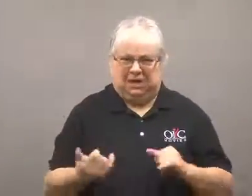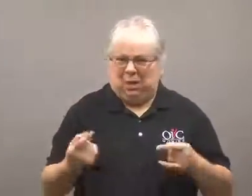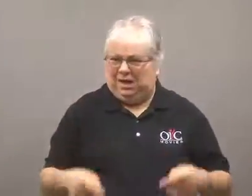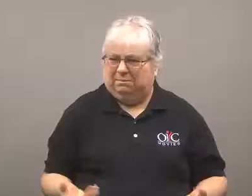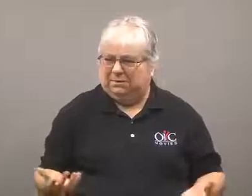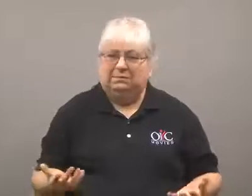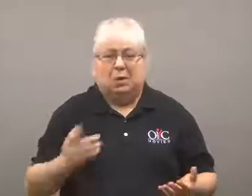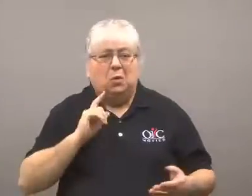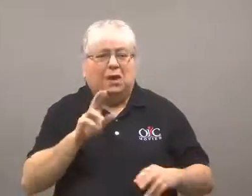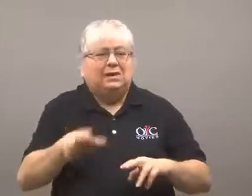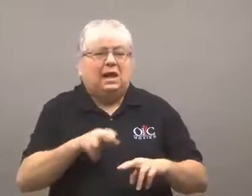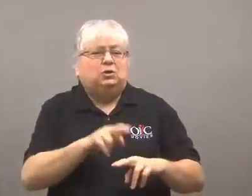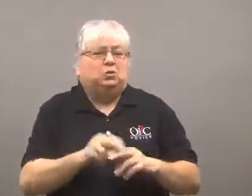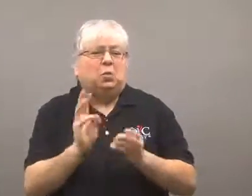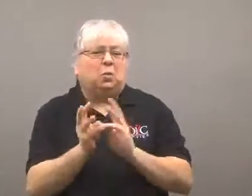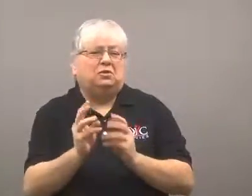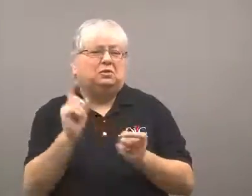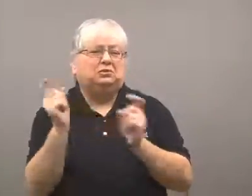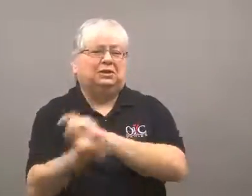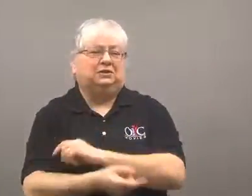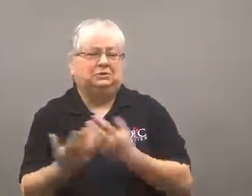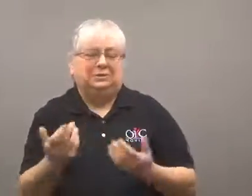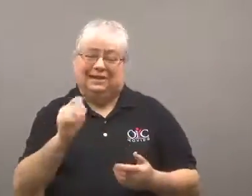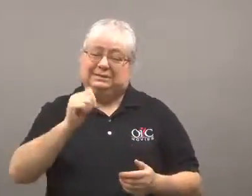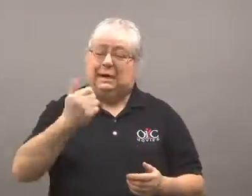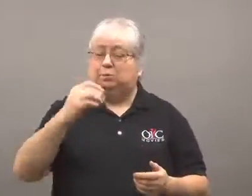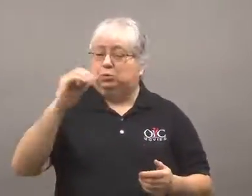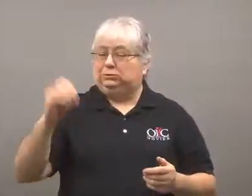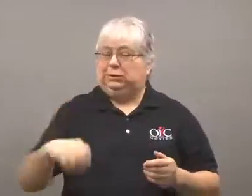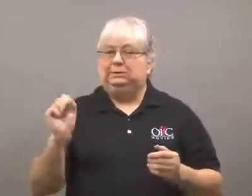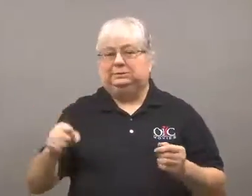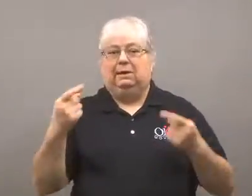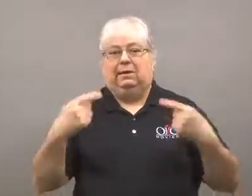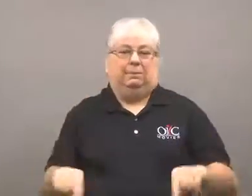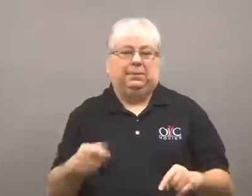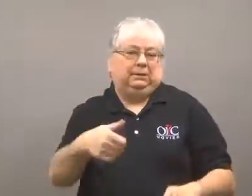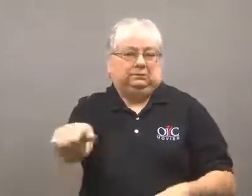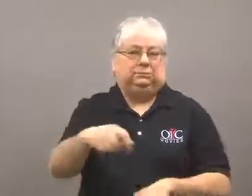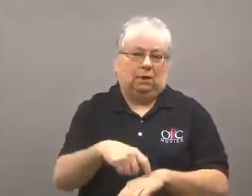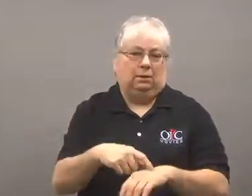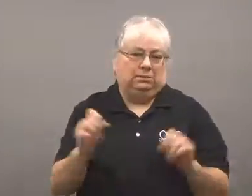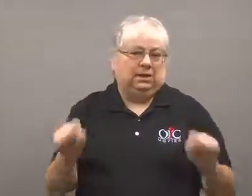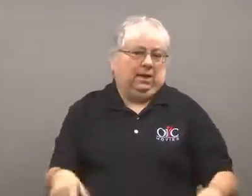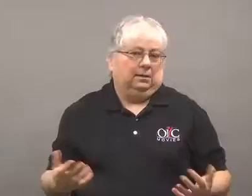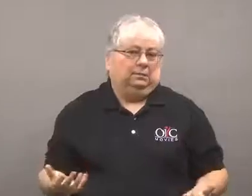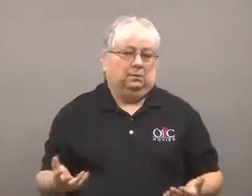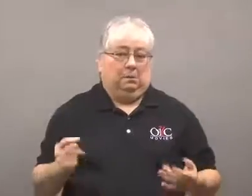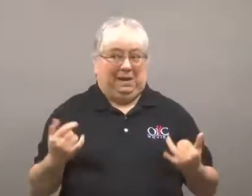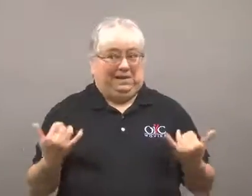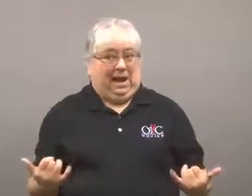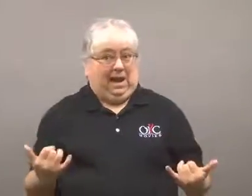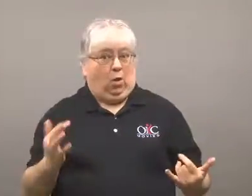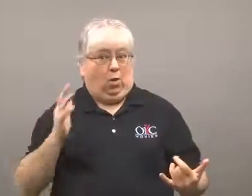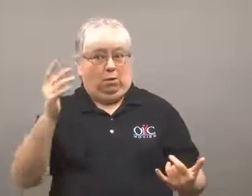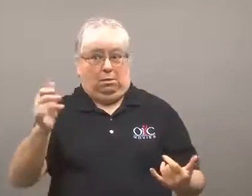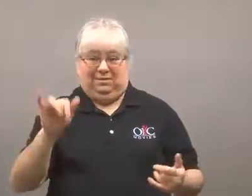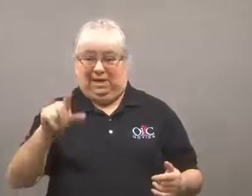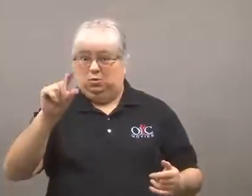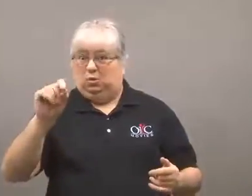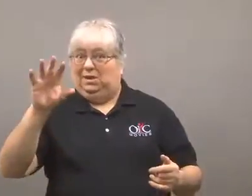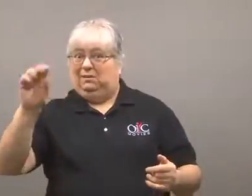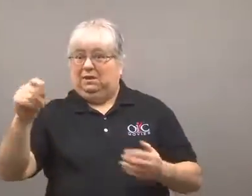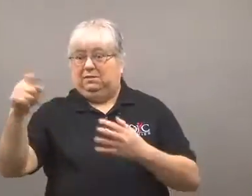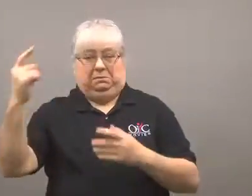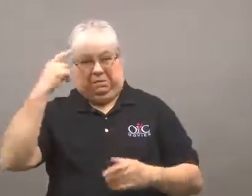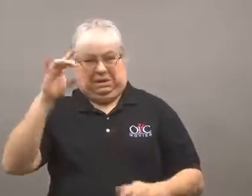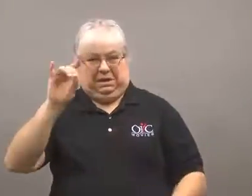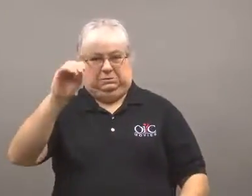It was caused by natural weather changes.